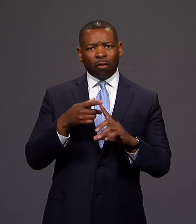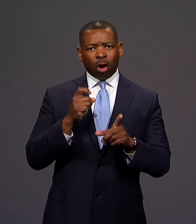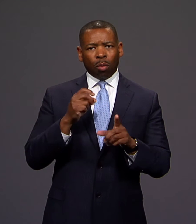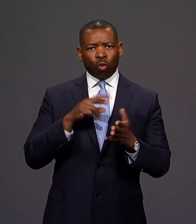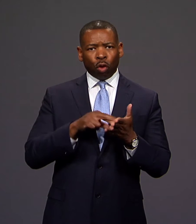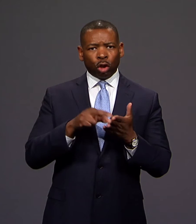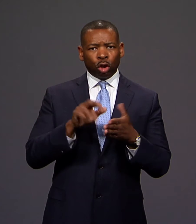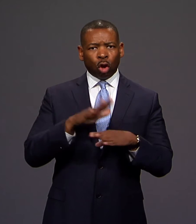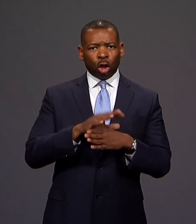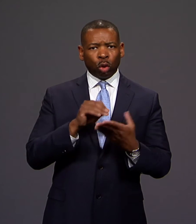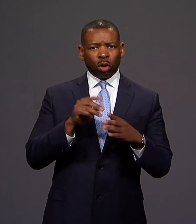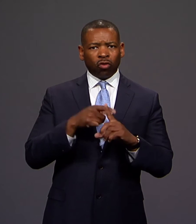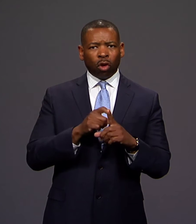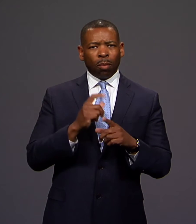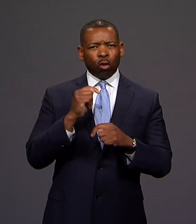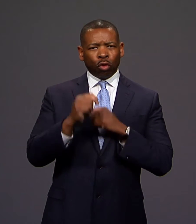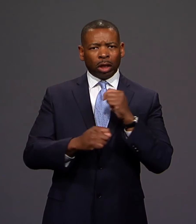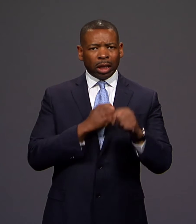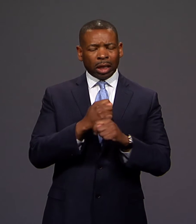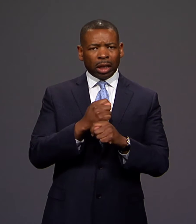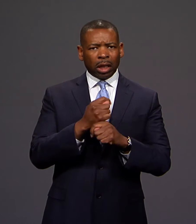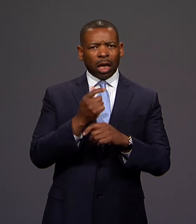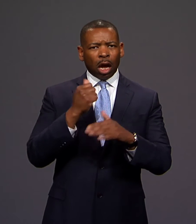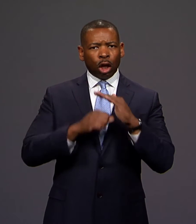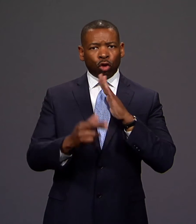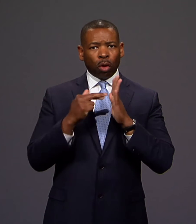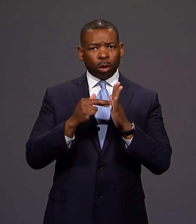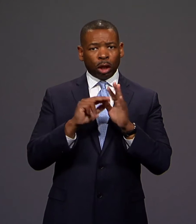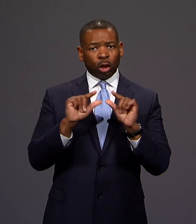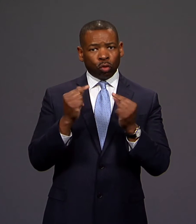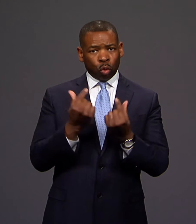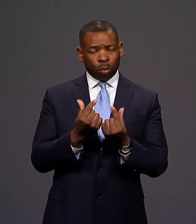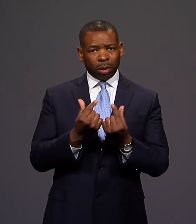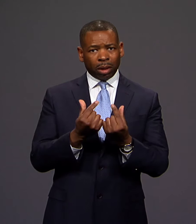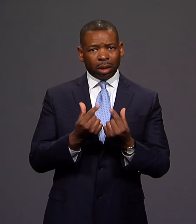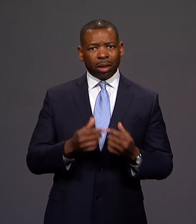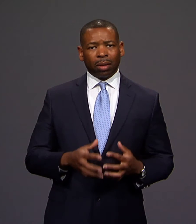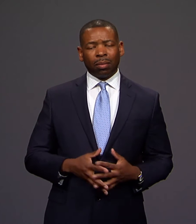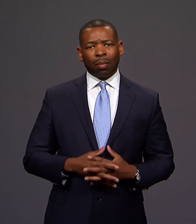on students from traditionally underrepresented groups.